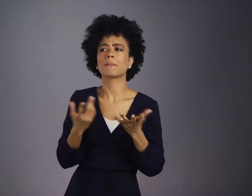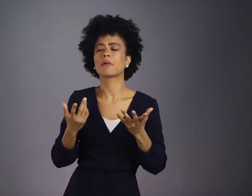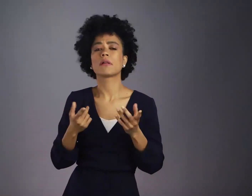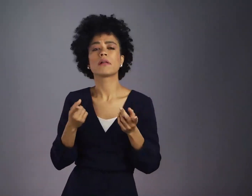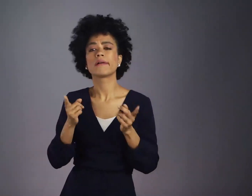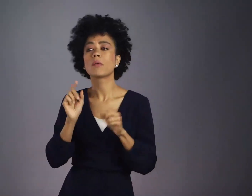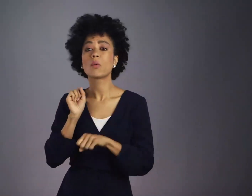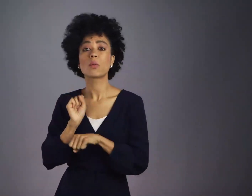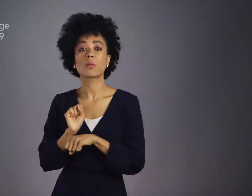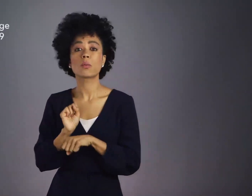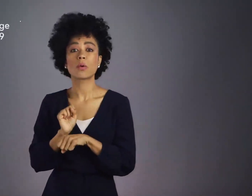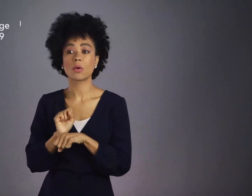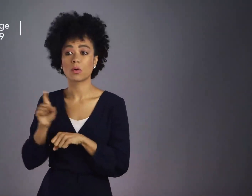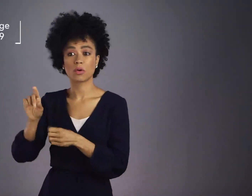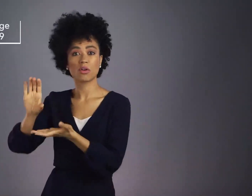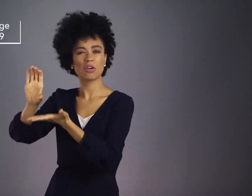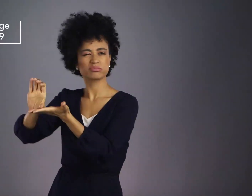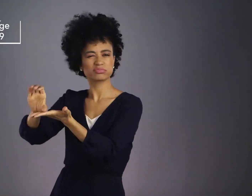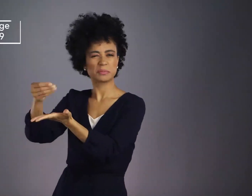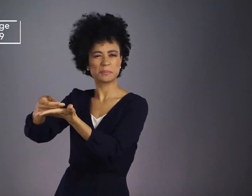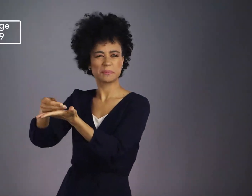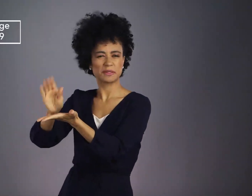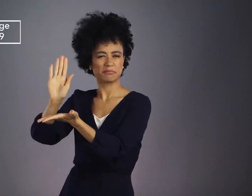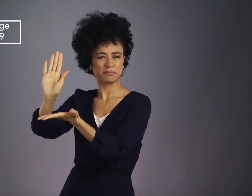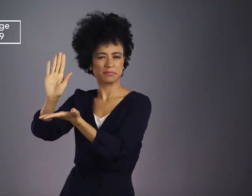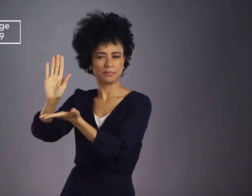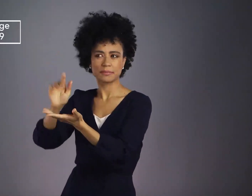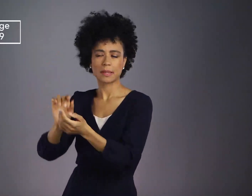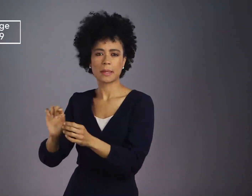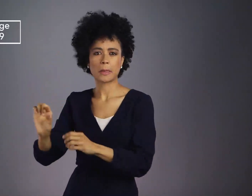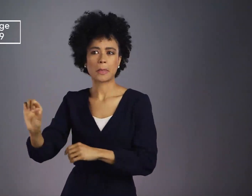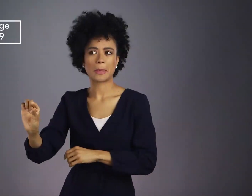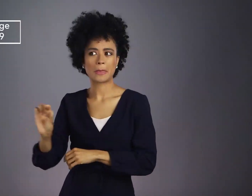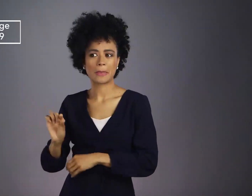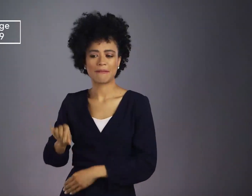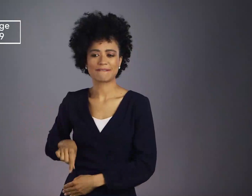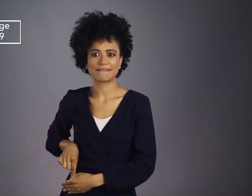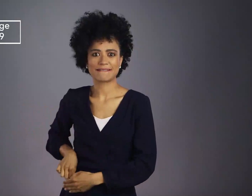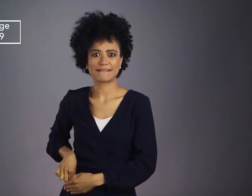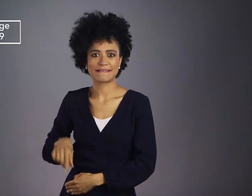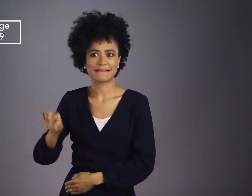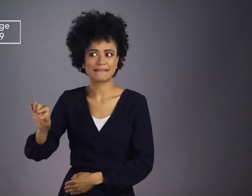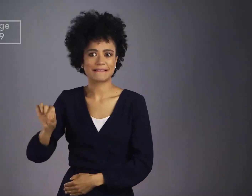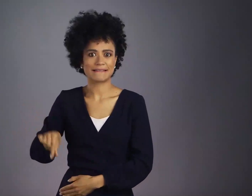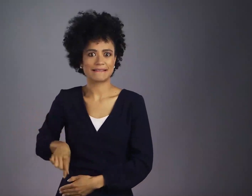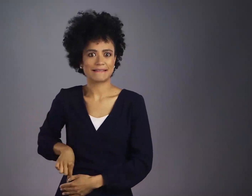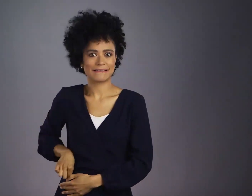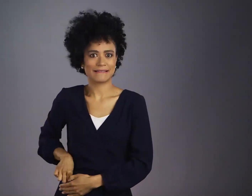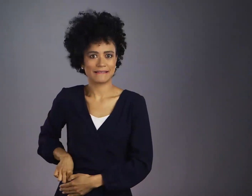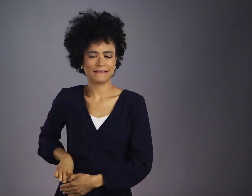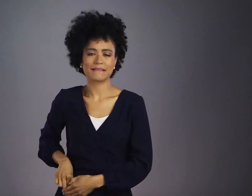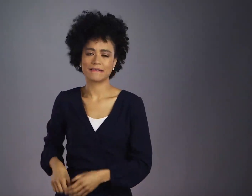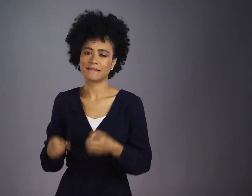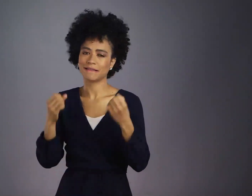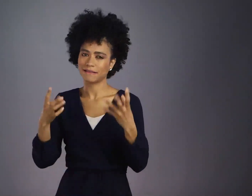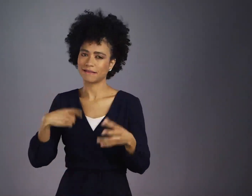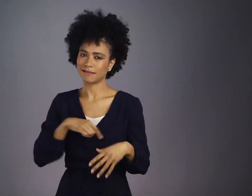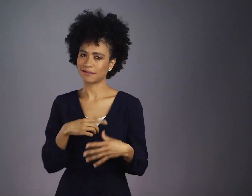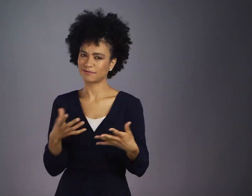Maybe it’s only a petty offense such as padding the expense account. Most of us have done that sort of thing.